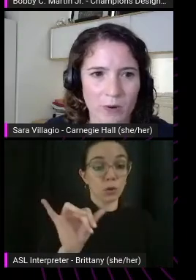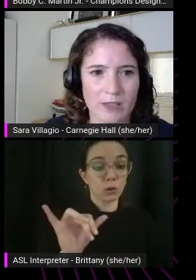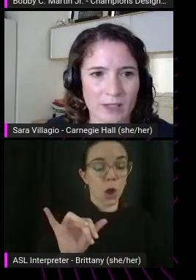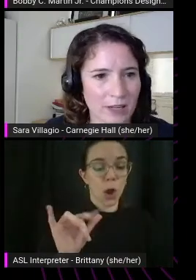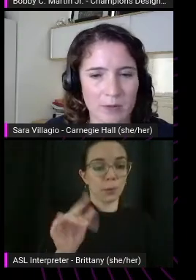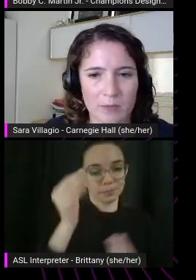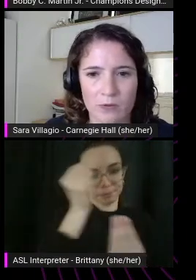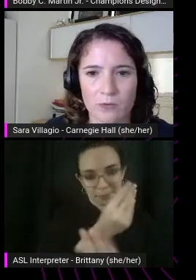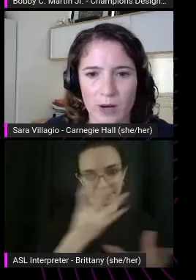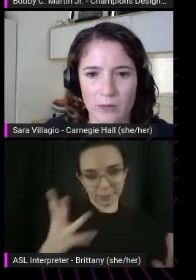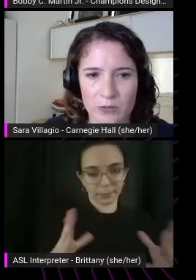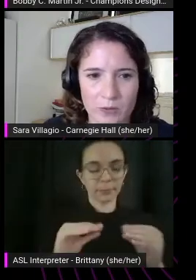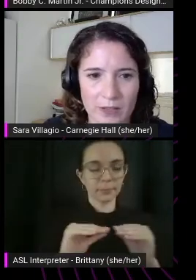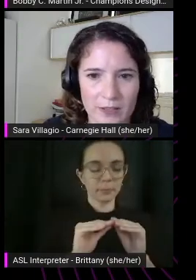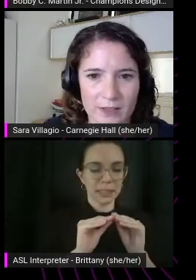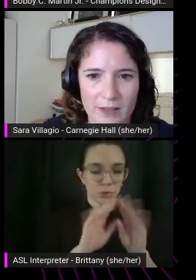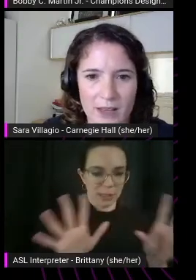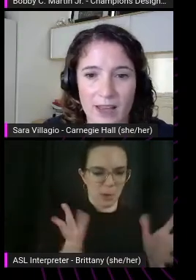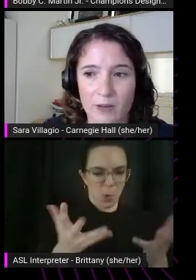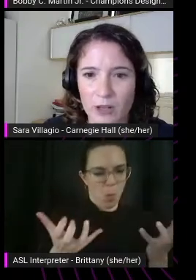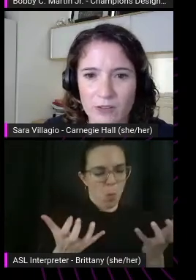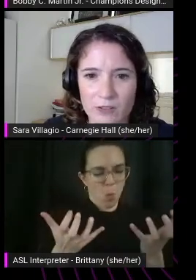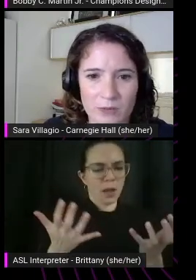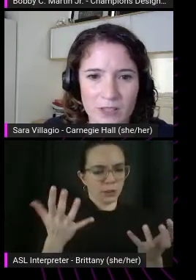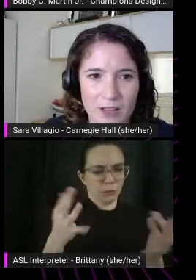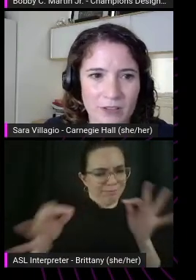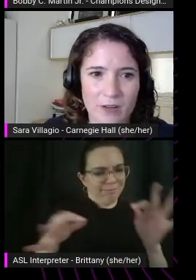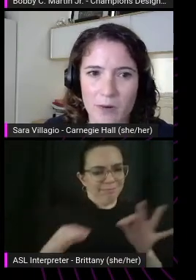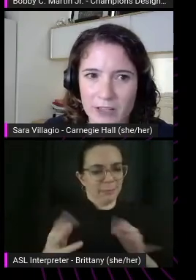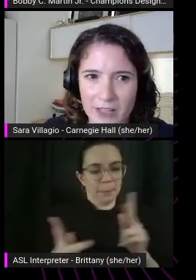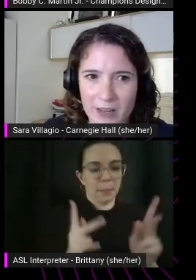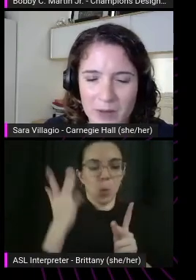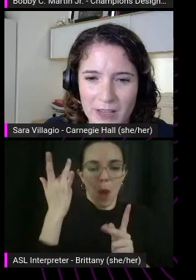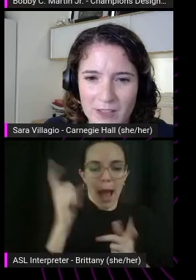we wanted to tell people why we were doing this. And then we also put together a marketing campaign